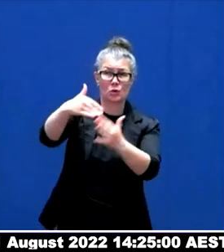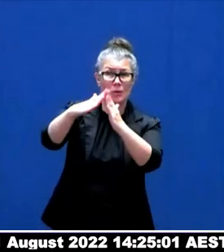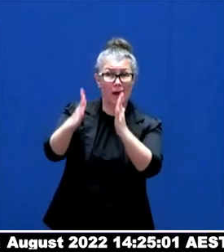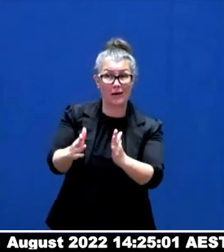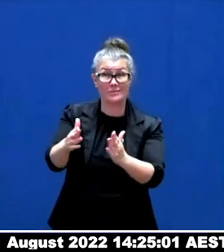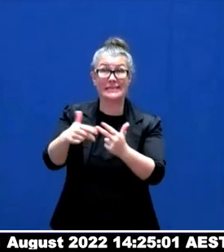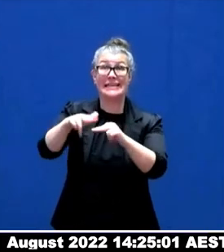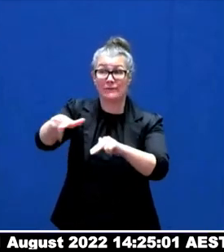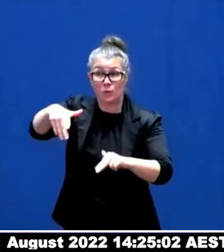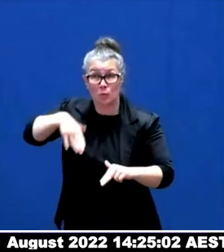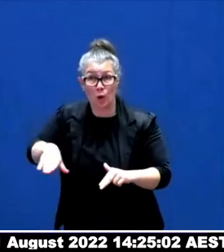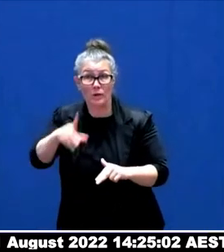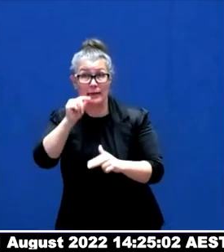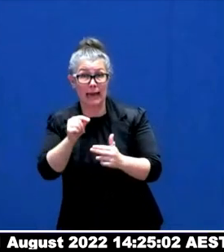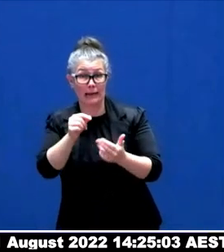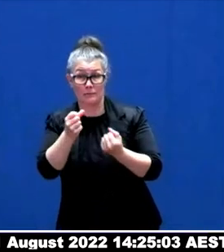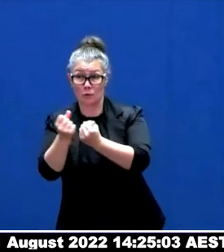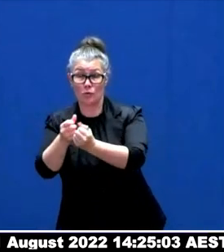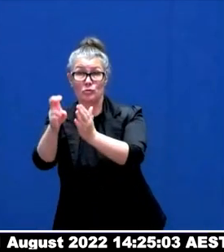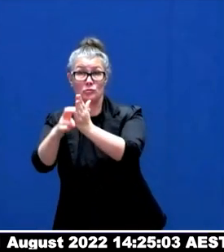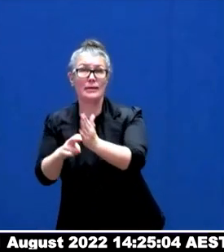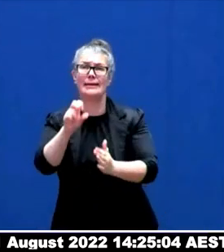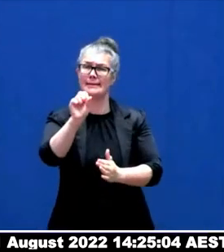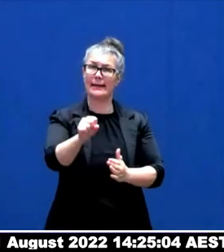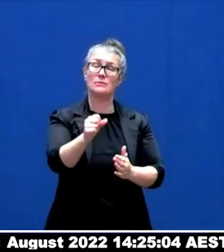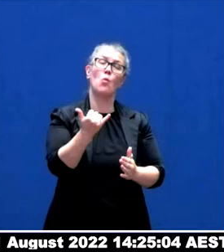Correct, or private rental or whatever their situation may be.